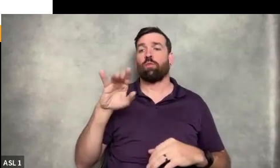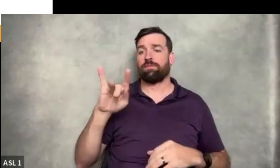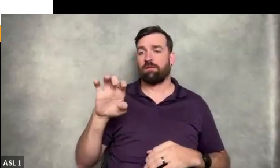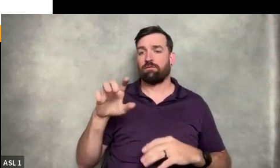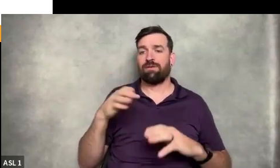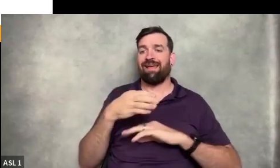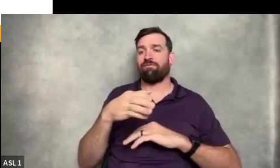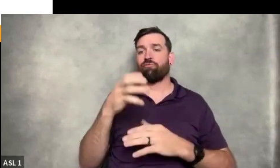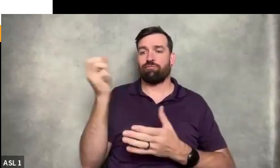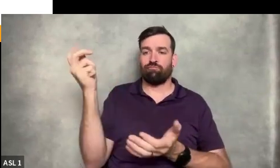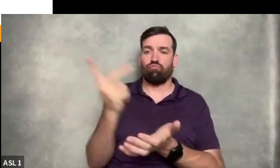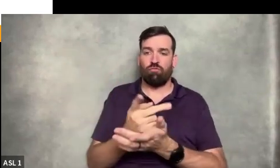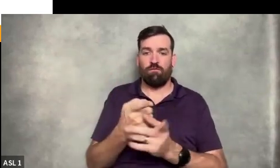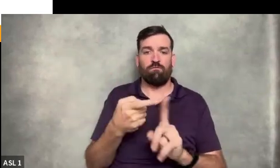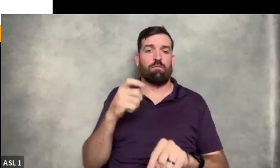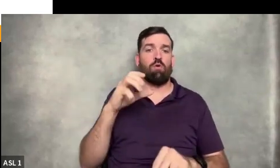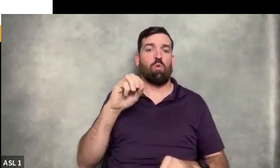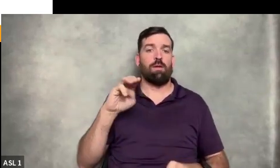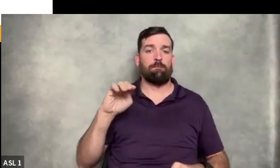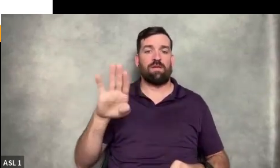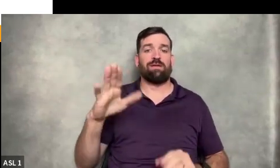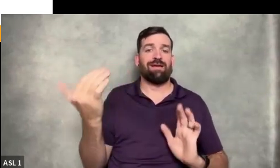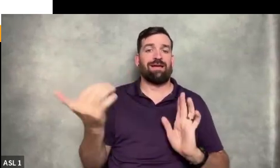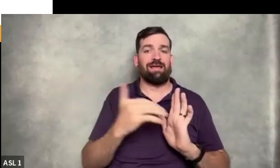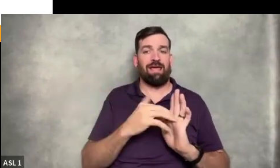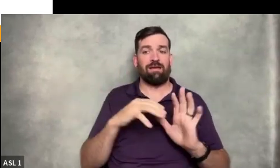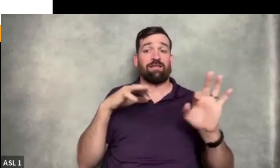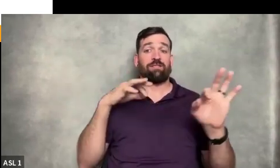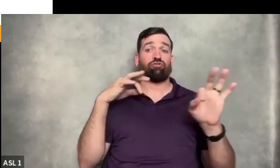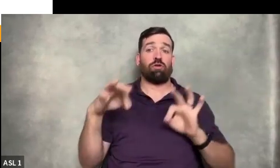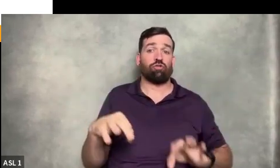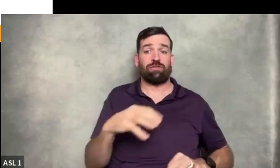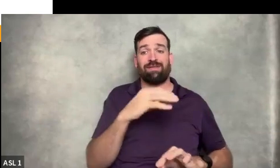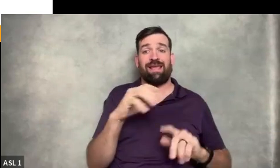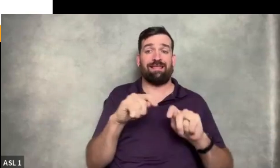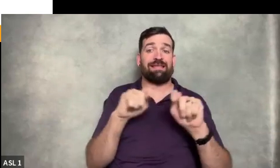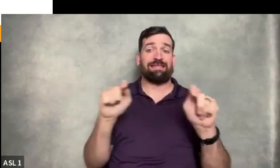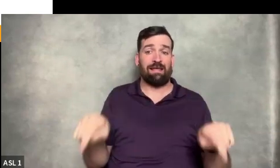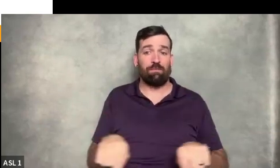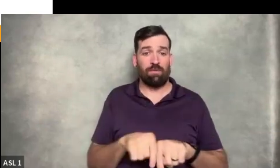OMB approval. So again, the instructions and the template will be in writing and available